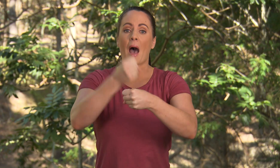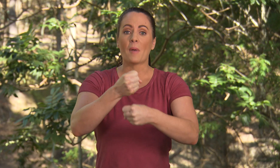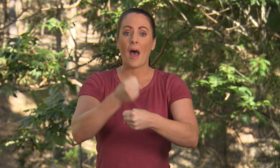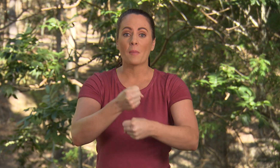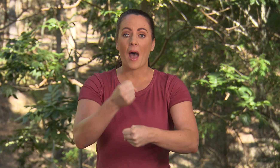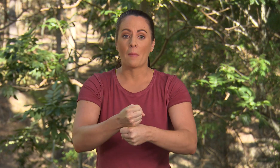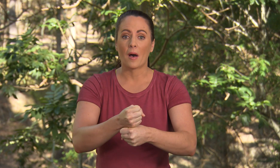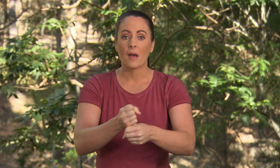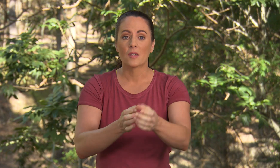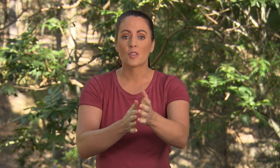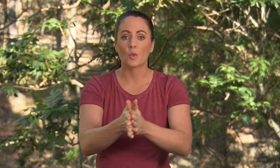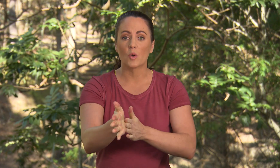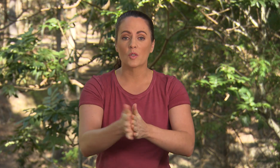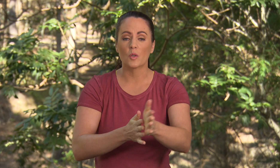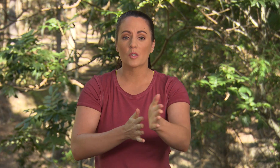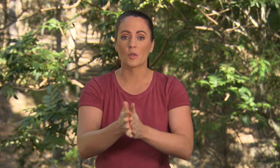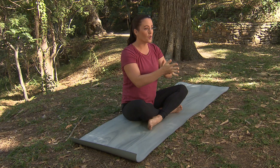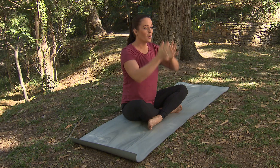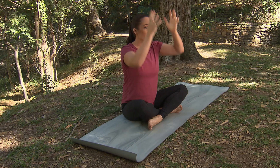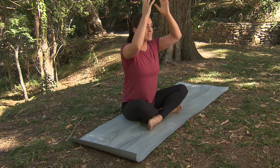hammer, hammer, hammer, saw, saw, saw,